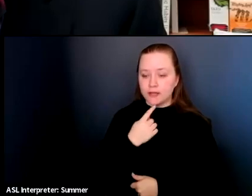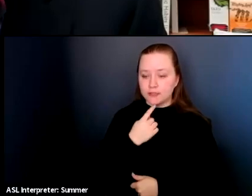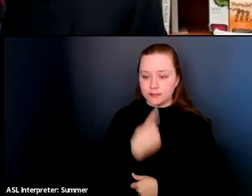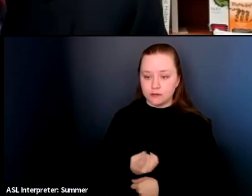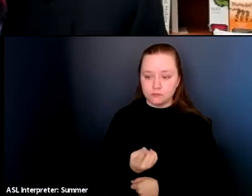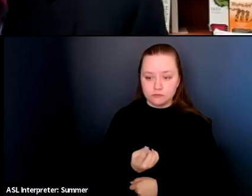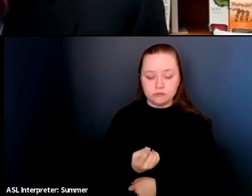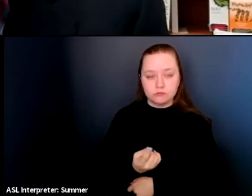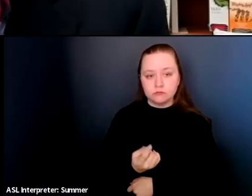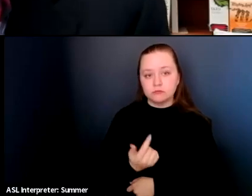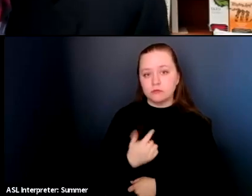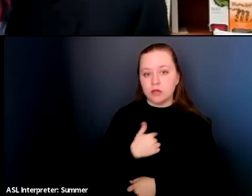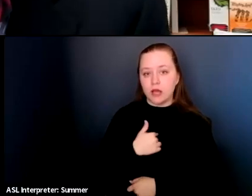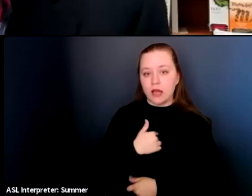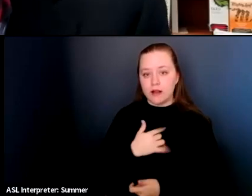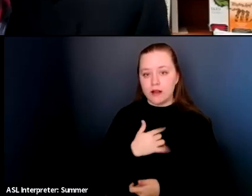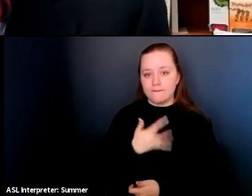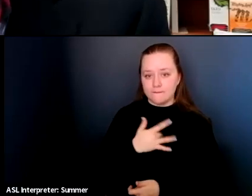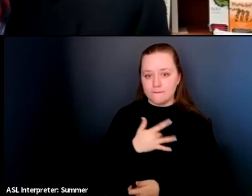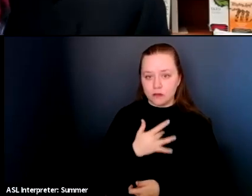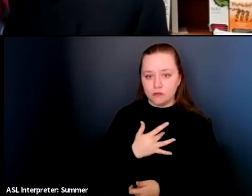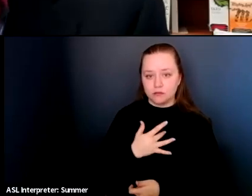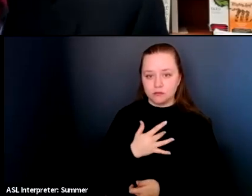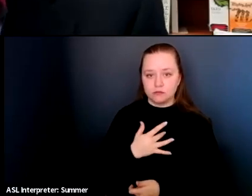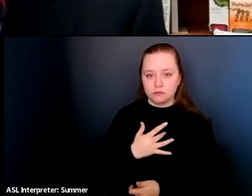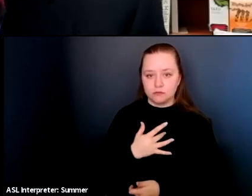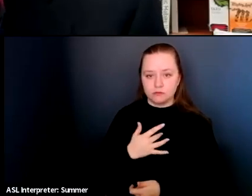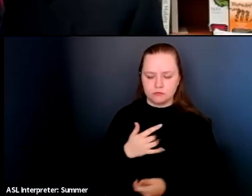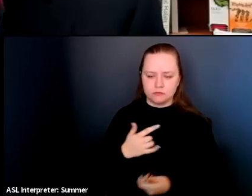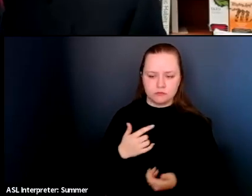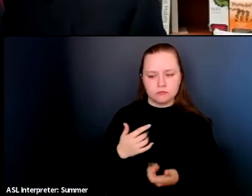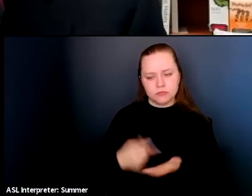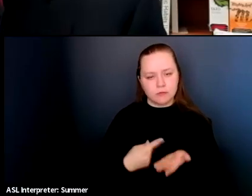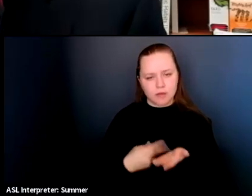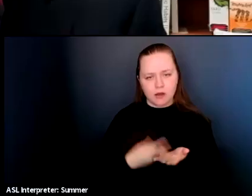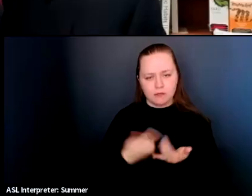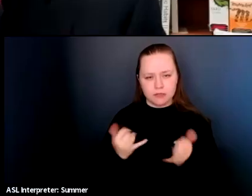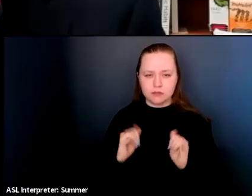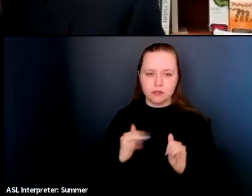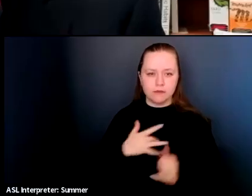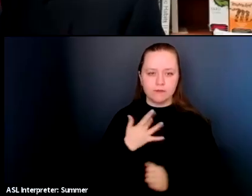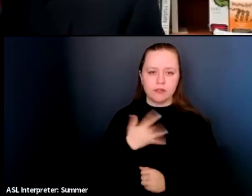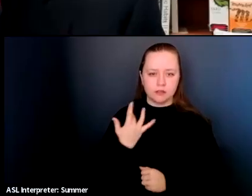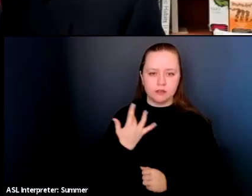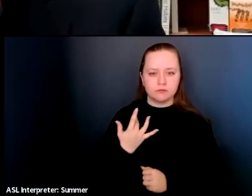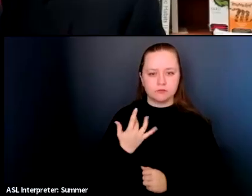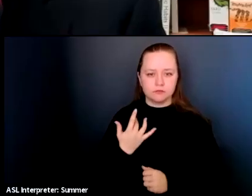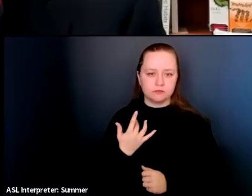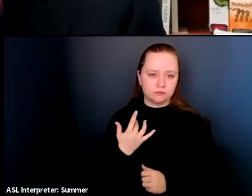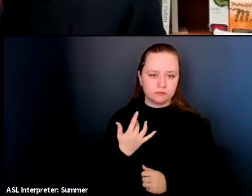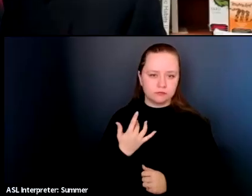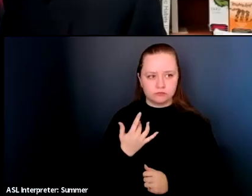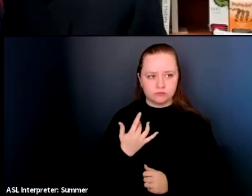I felt and to a point still feel a degree to be flawless,